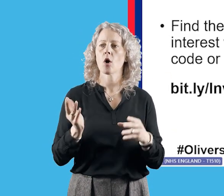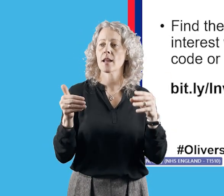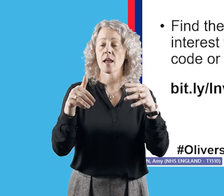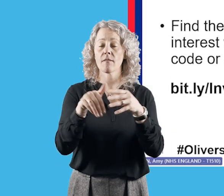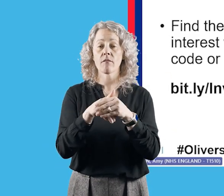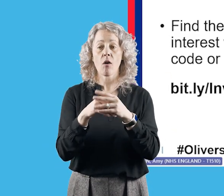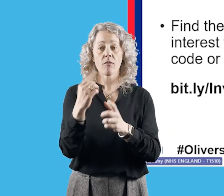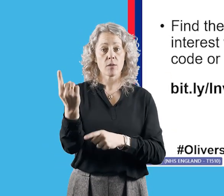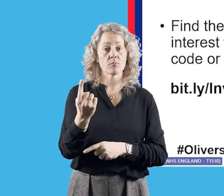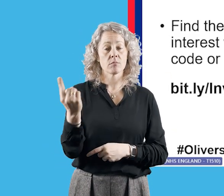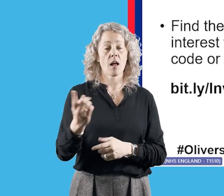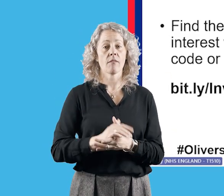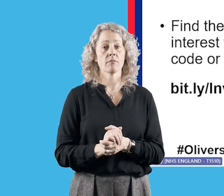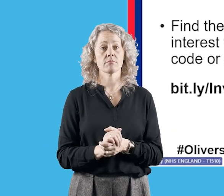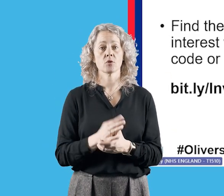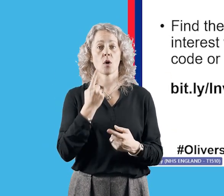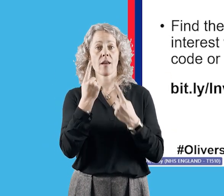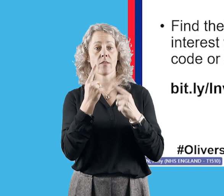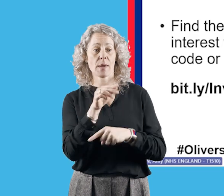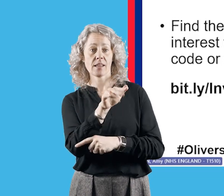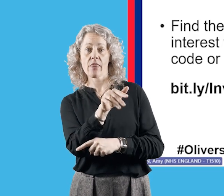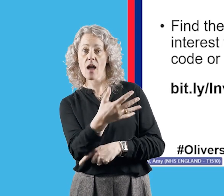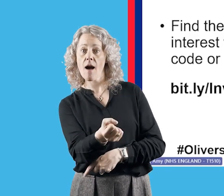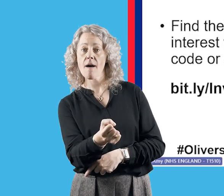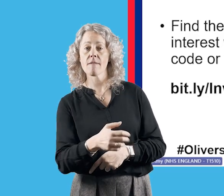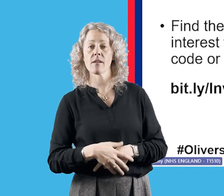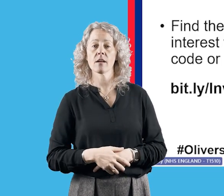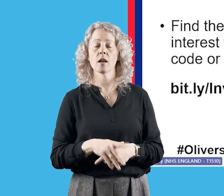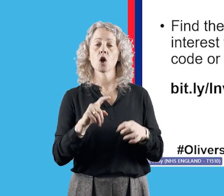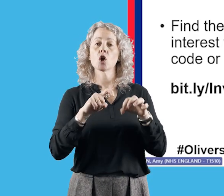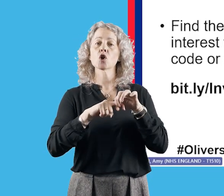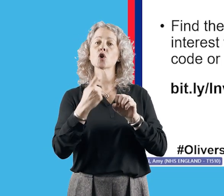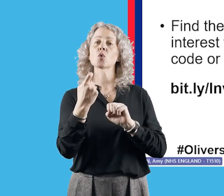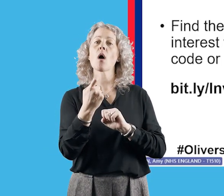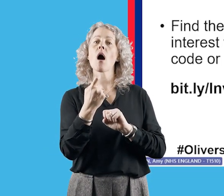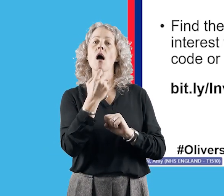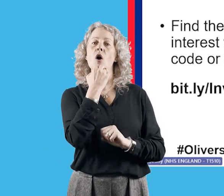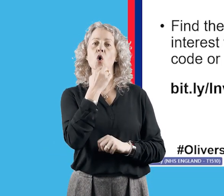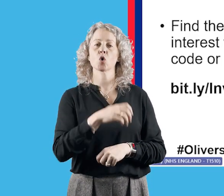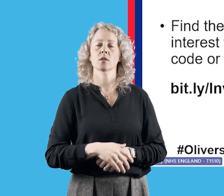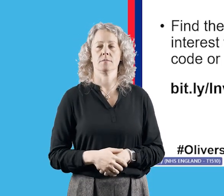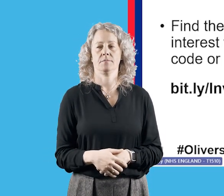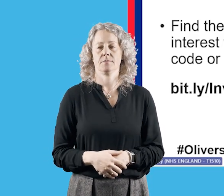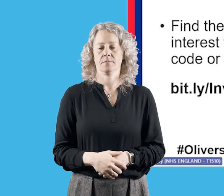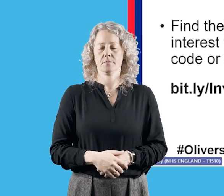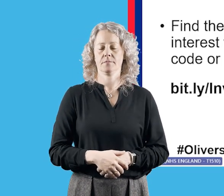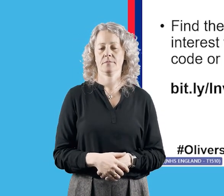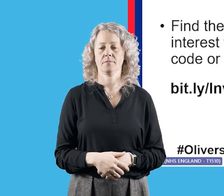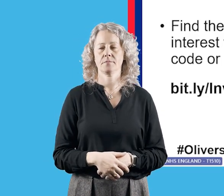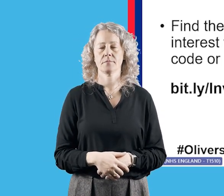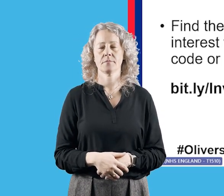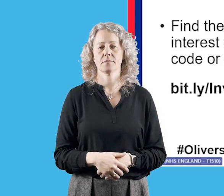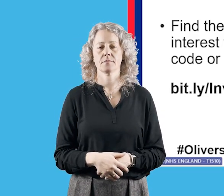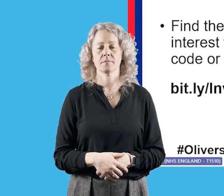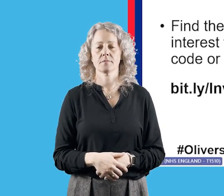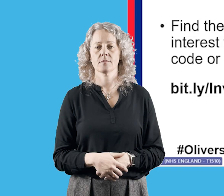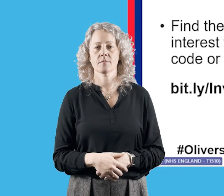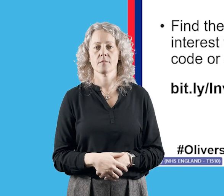trainers. So there's some information there. There's a QR code, hopefully better at QR codes than I am, but there's a